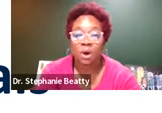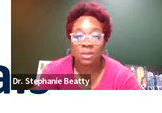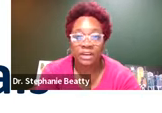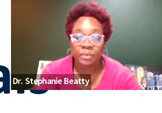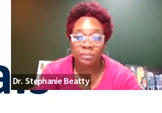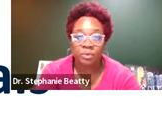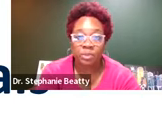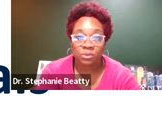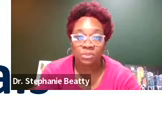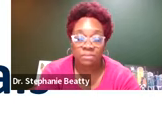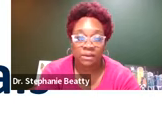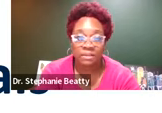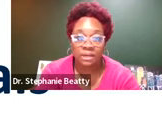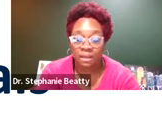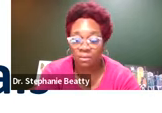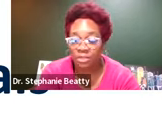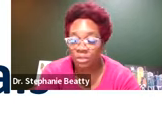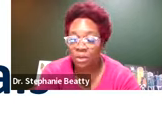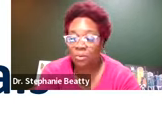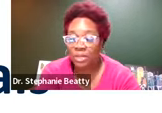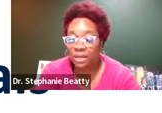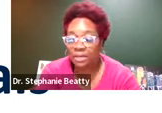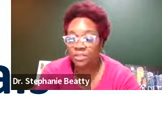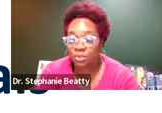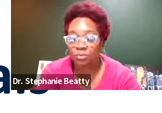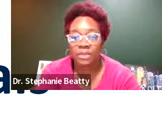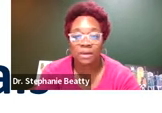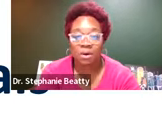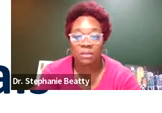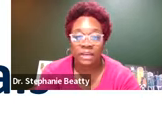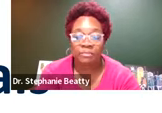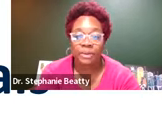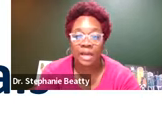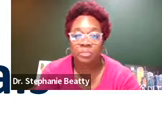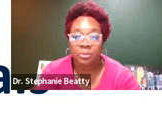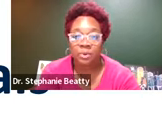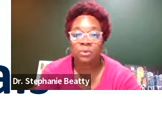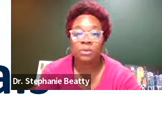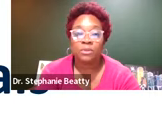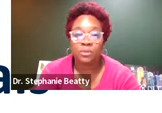that all Deaf people use American Sign Language, we can't assume that all Deafblind people